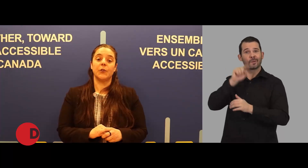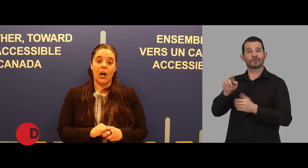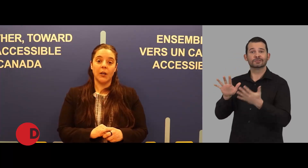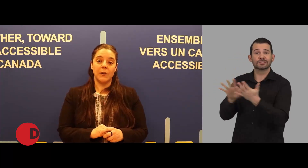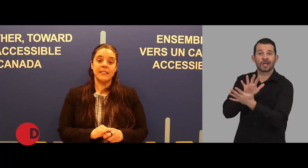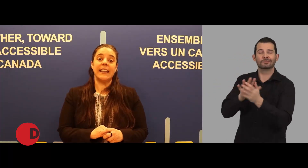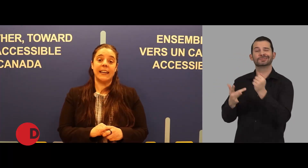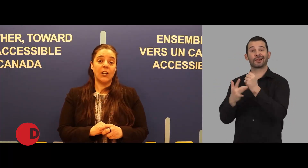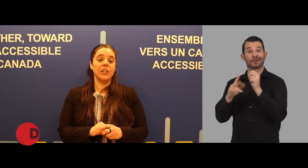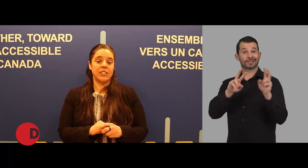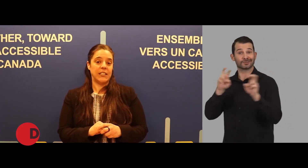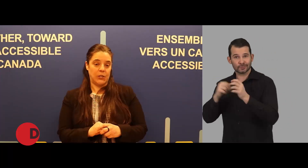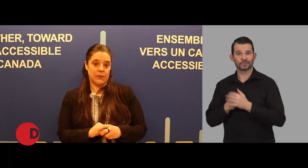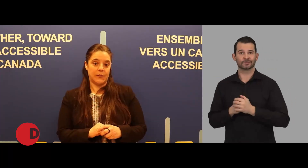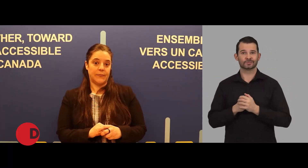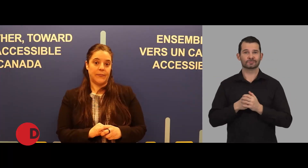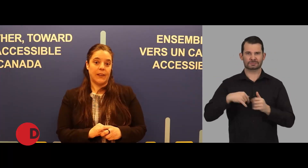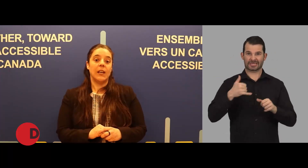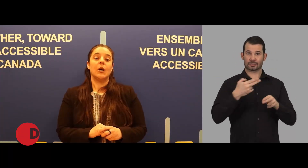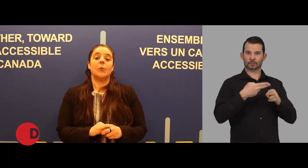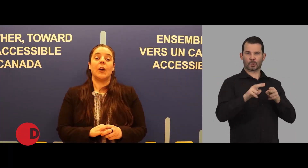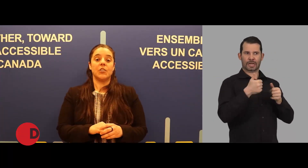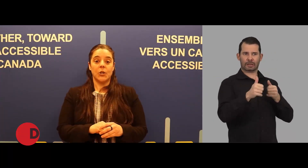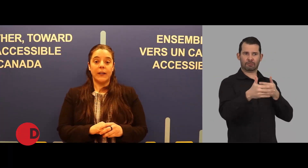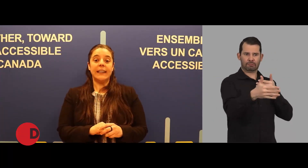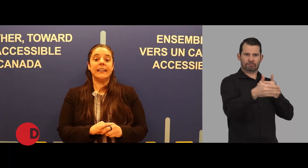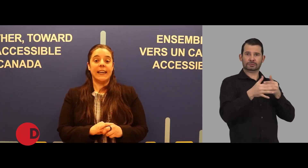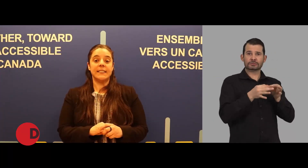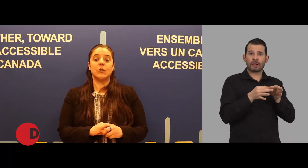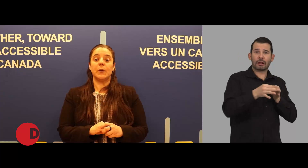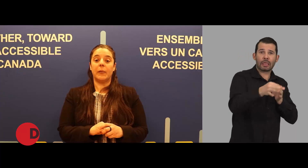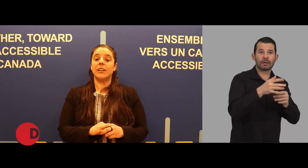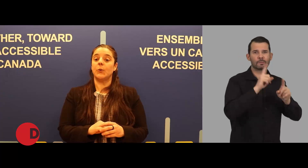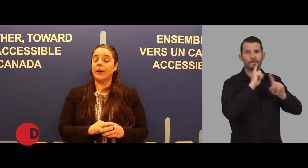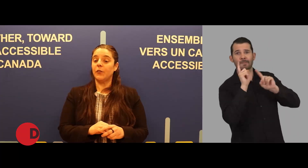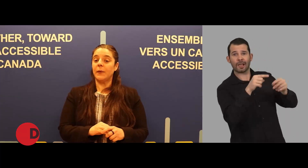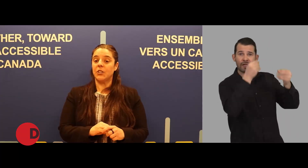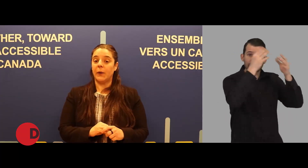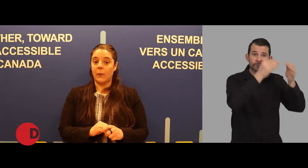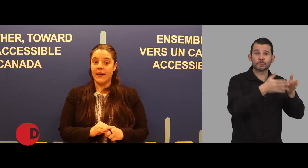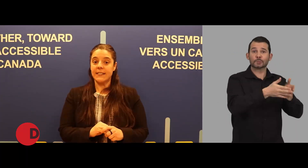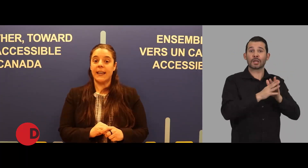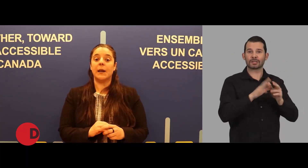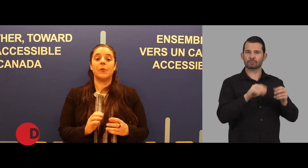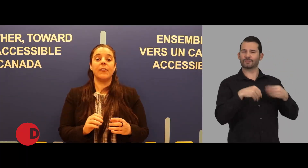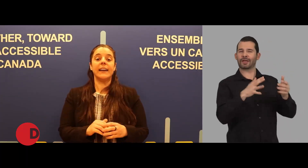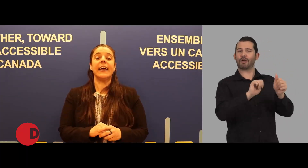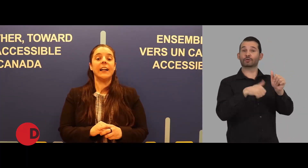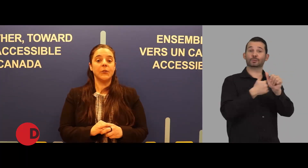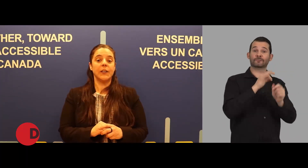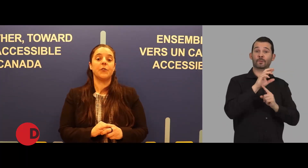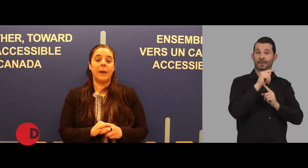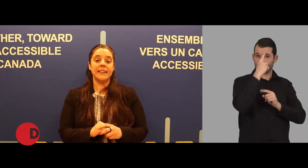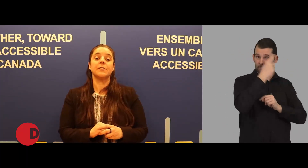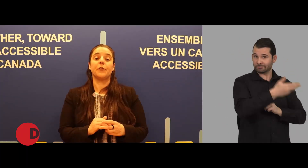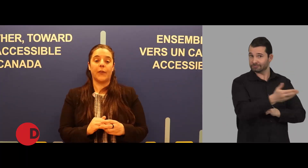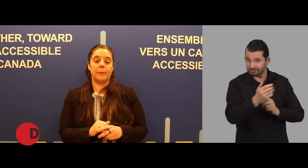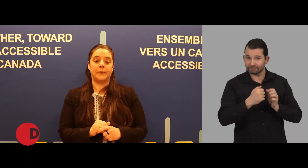documents and technology issues, we are shortening delays to reply to information requests and providing alternate formats for them,